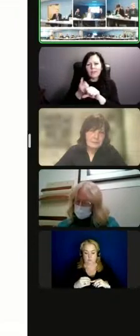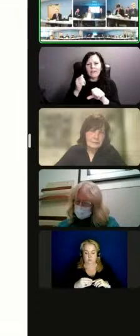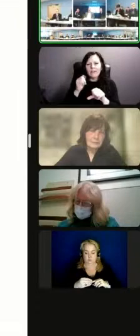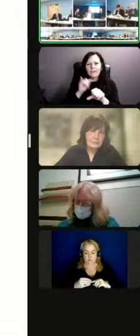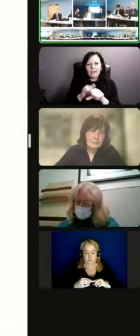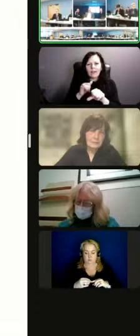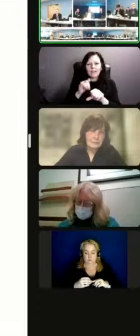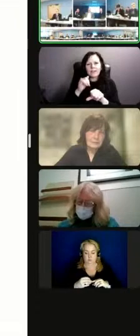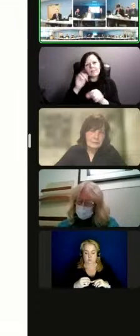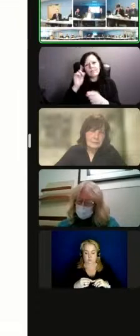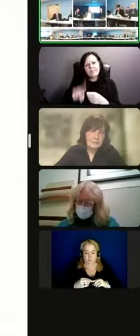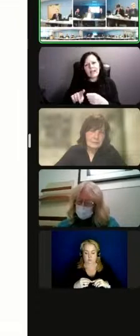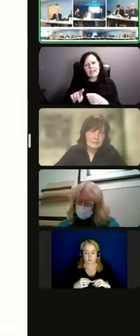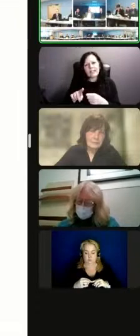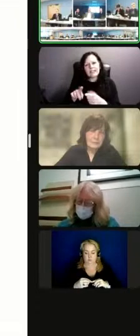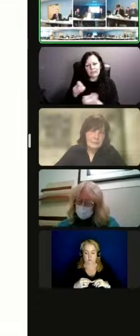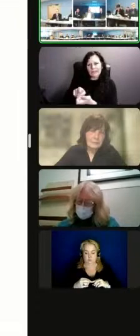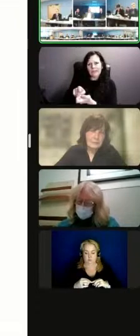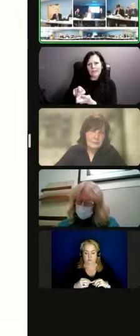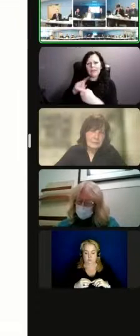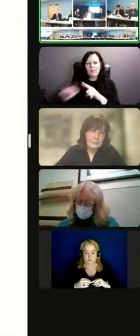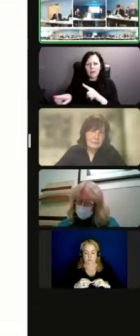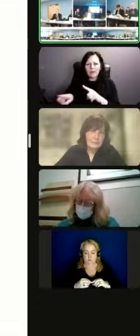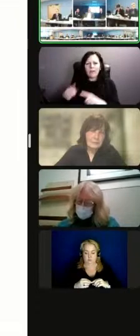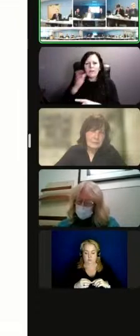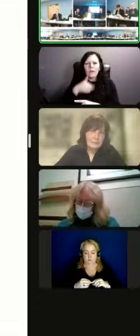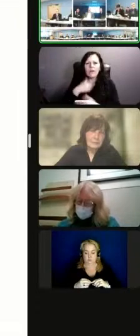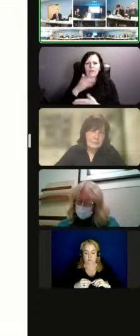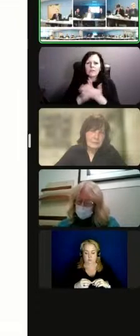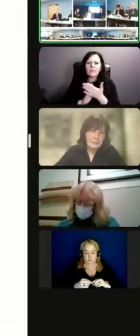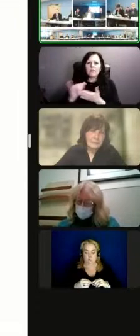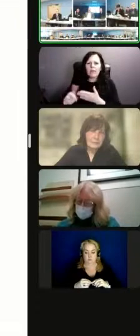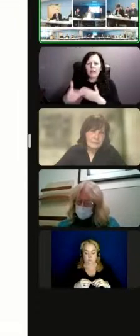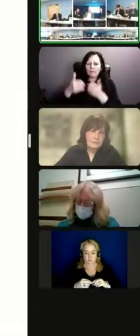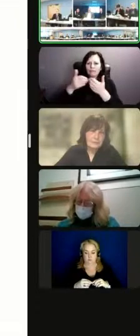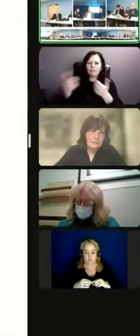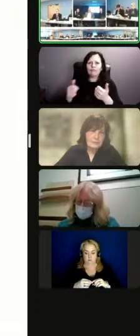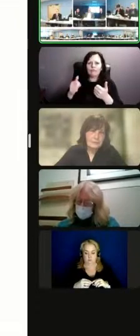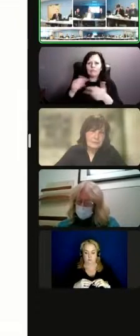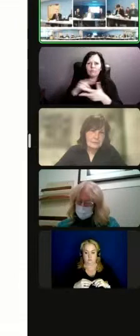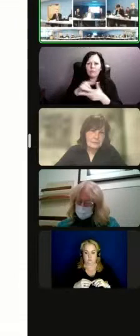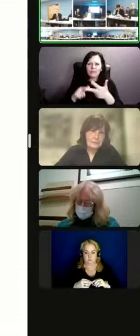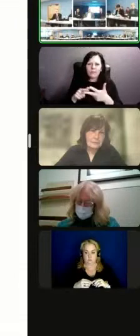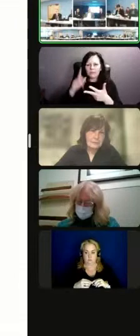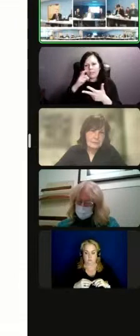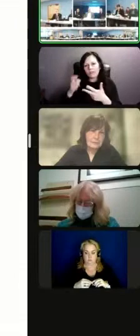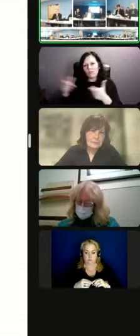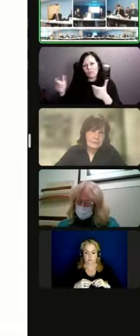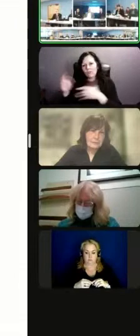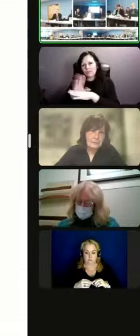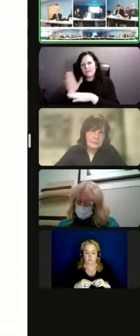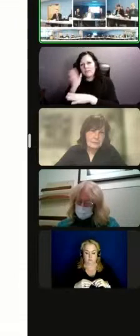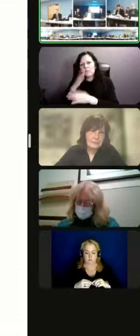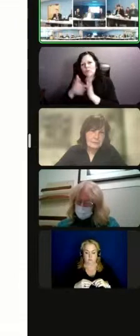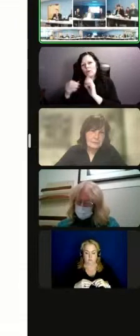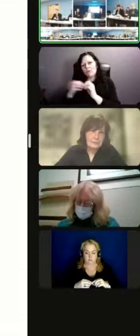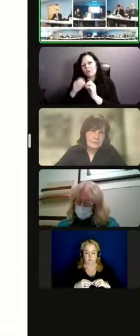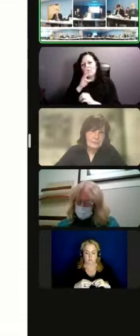DIFFERENTIATE BY A SIZABLE